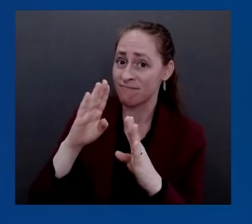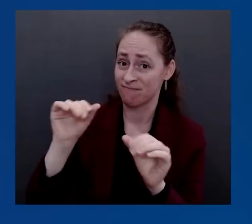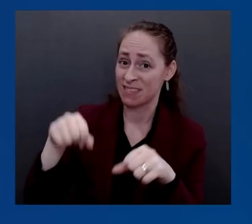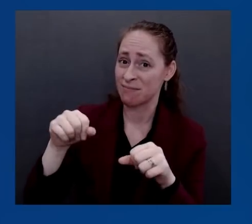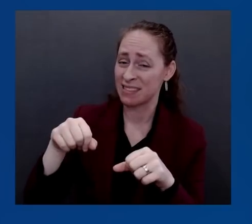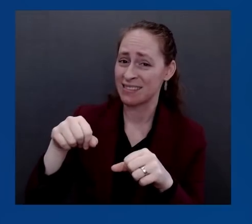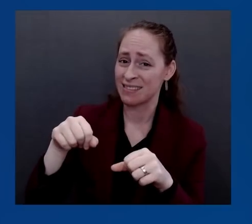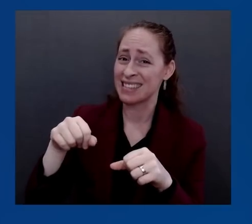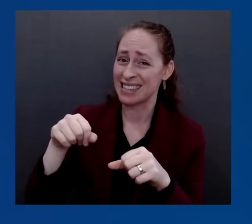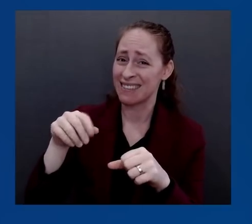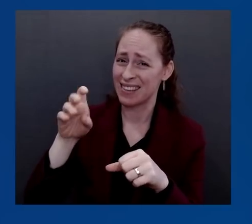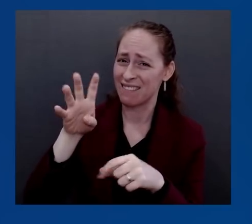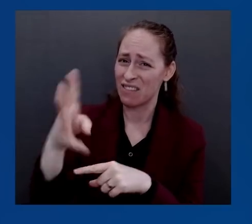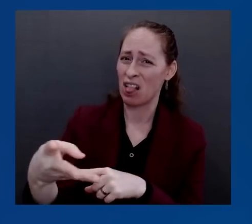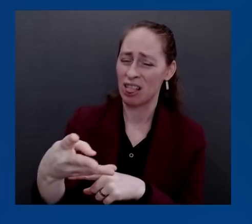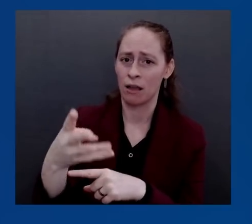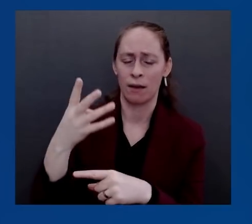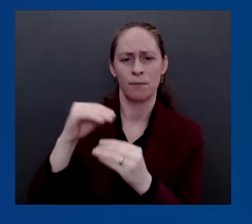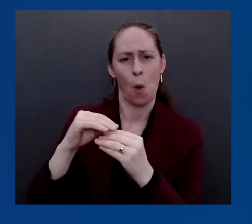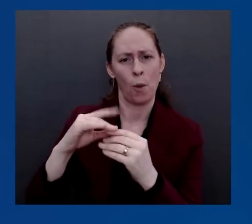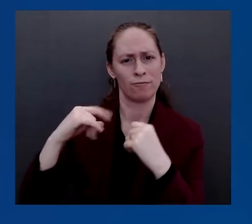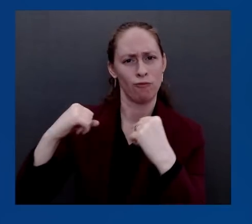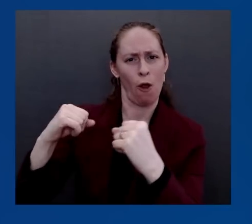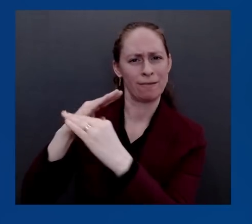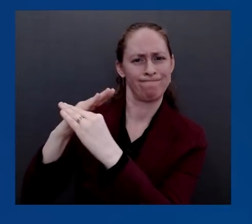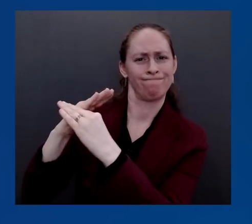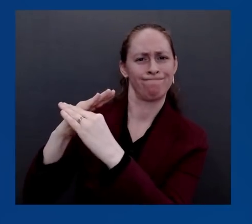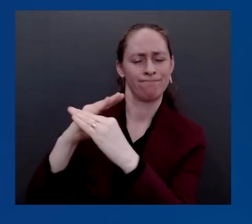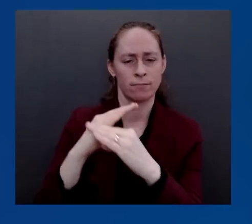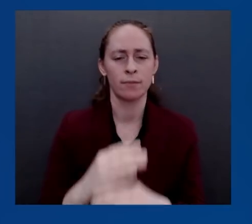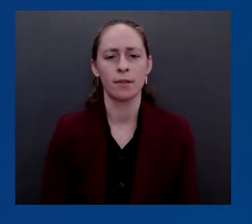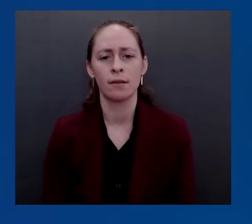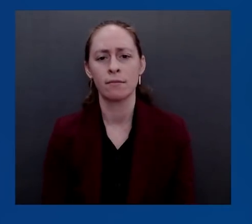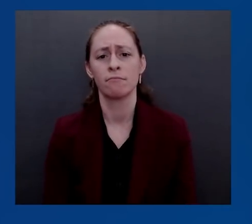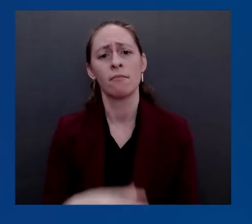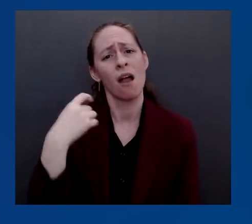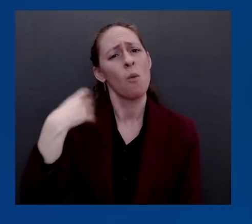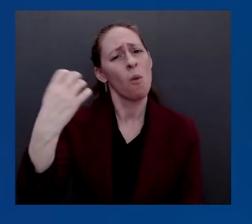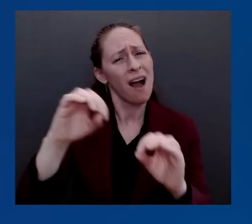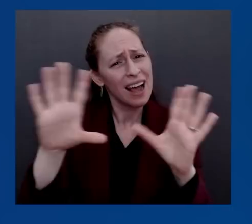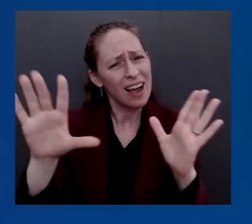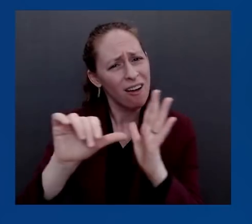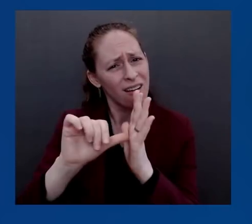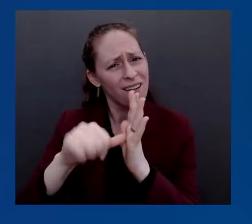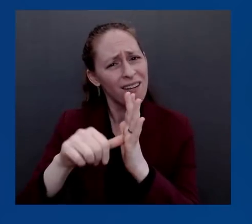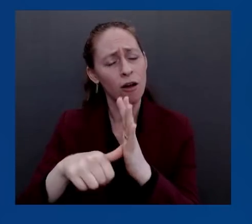This is a slide from the UK looking at vaccine effectiveness against hospitalization with Omicron.